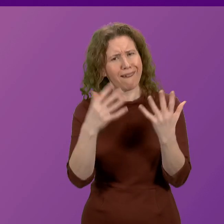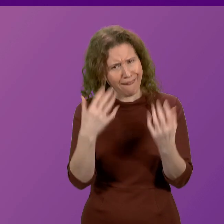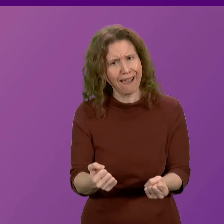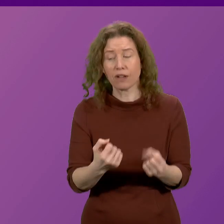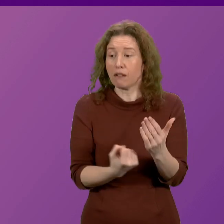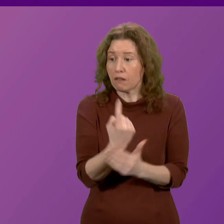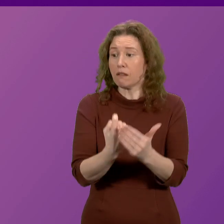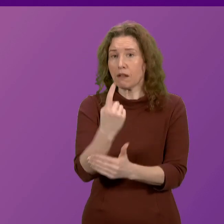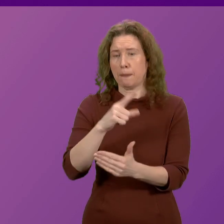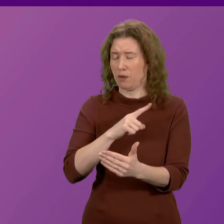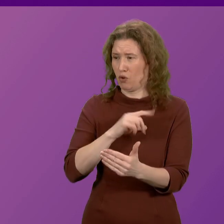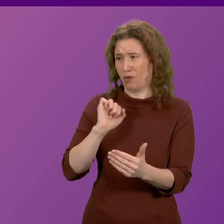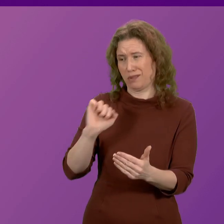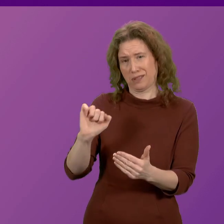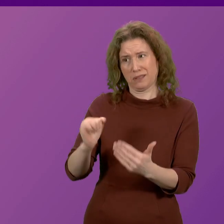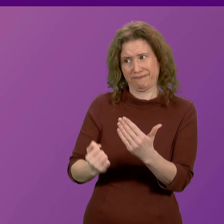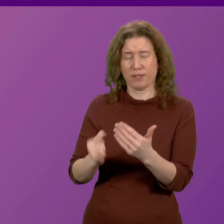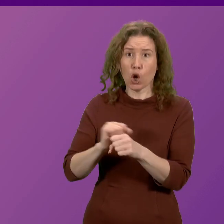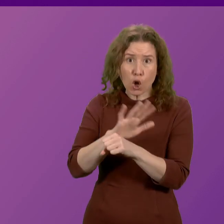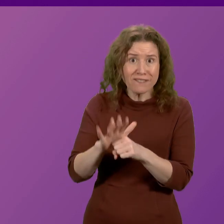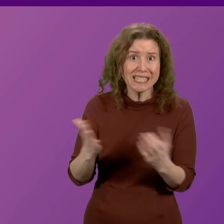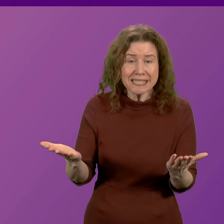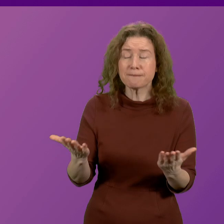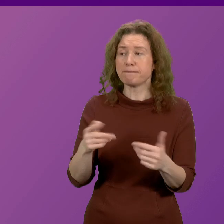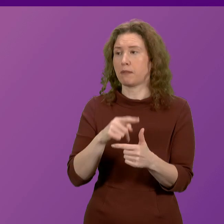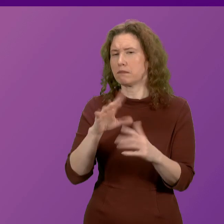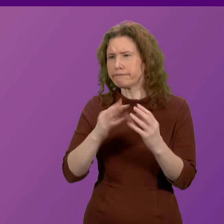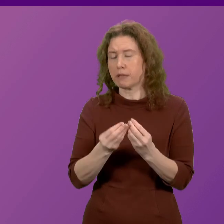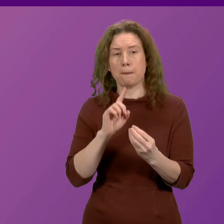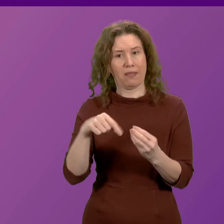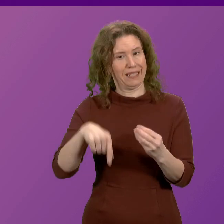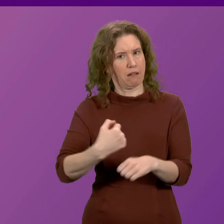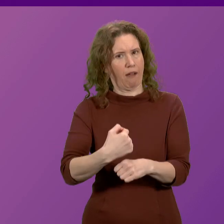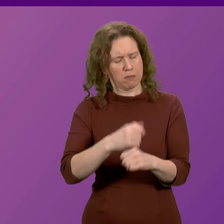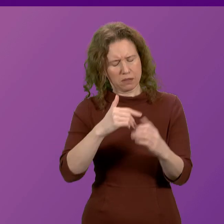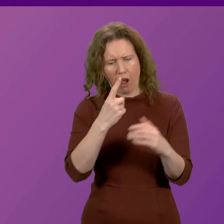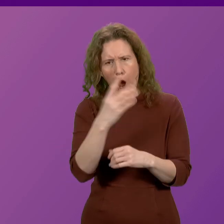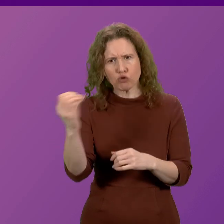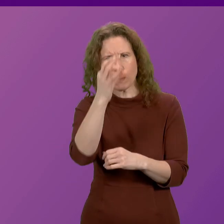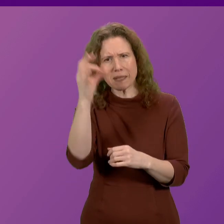out of the disruptive effects of Covid, but this Government is 100 per cent focused on making sure—